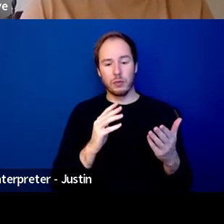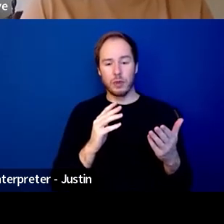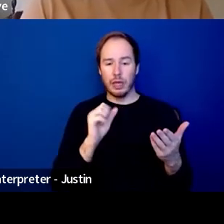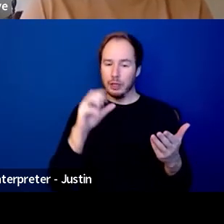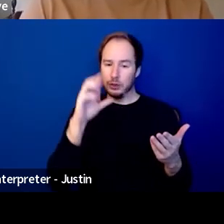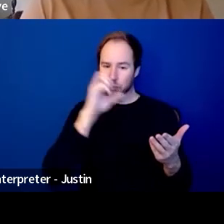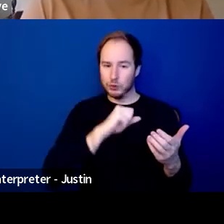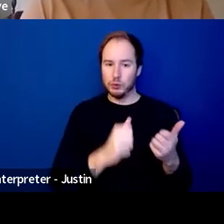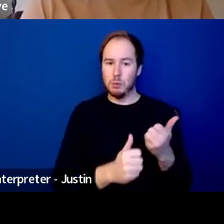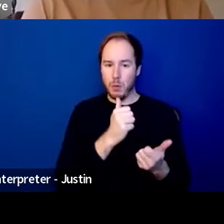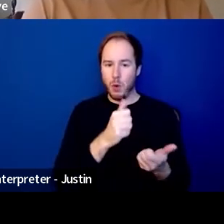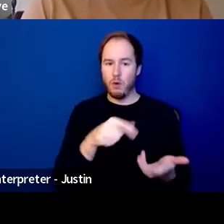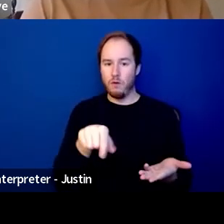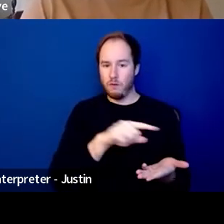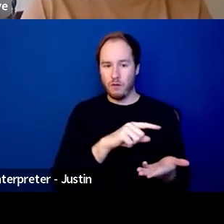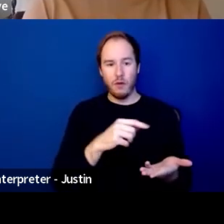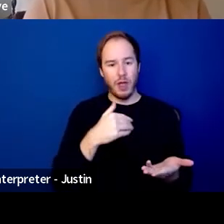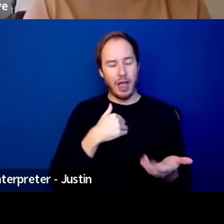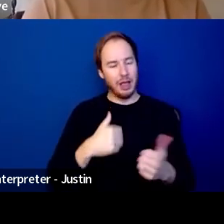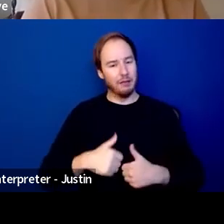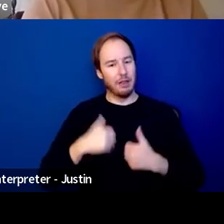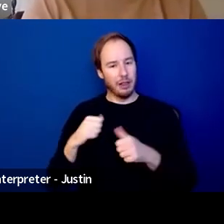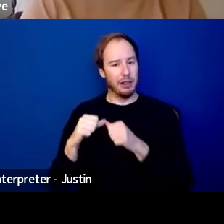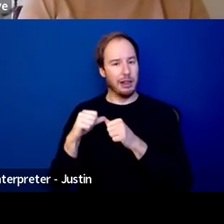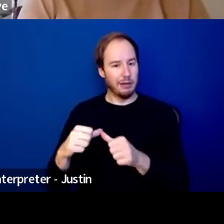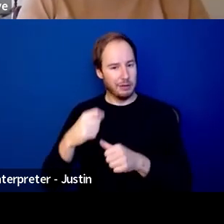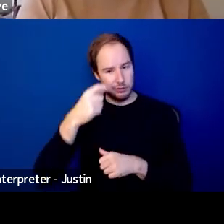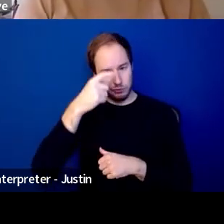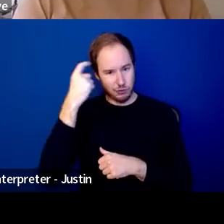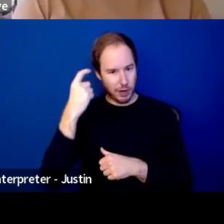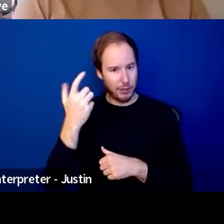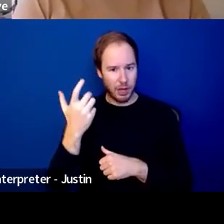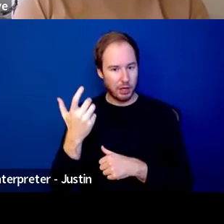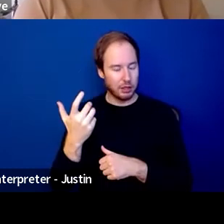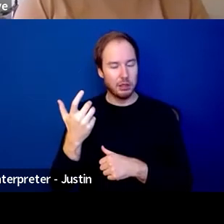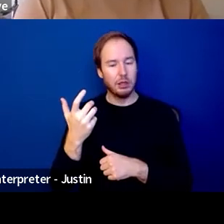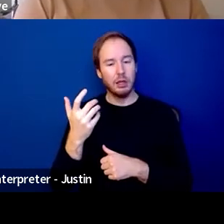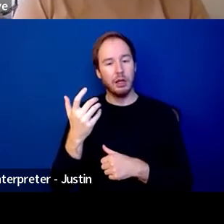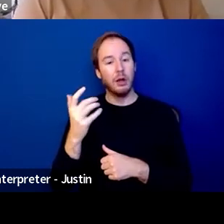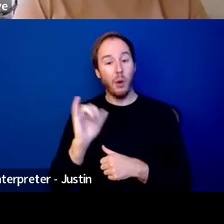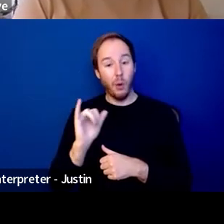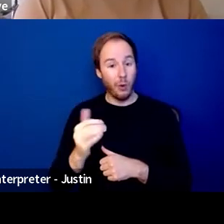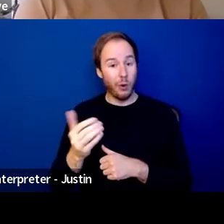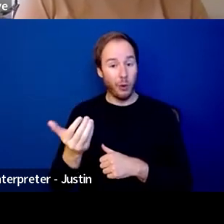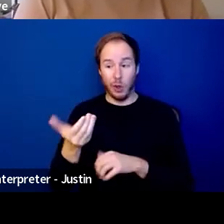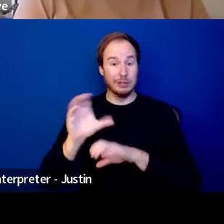had been through lifetime trauma. On top of that, just important to keep in mind that